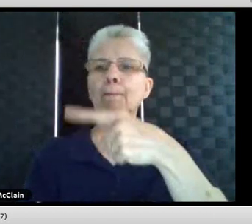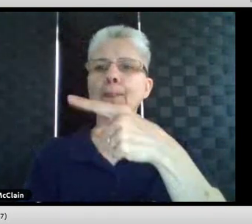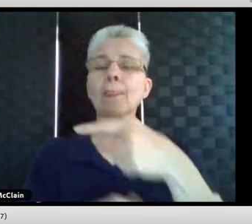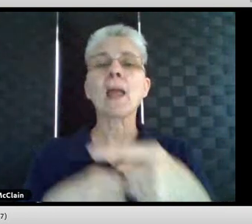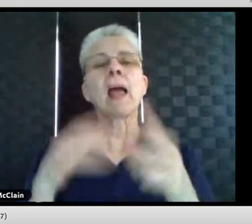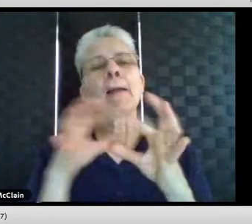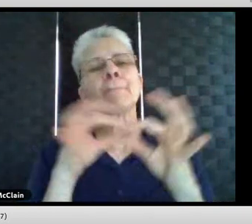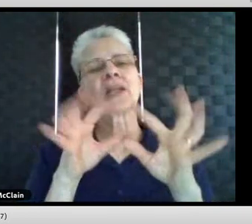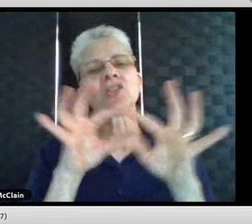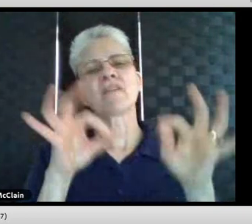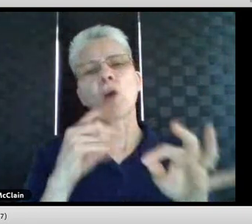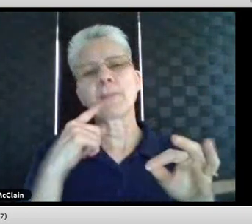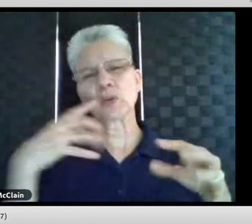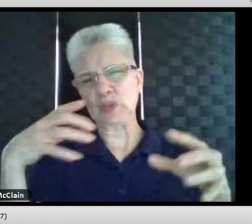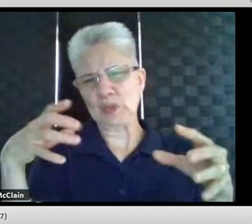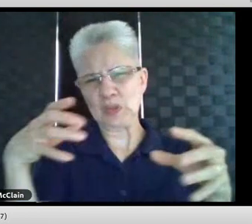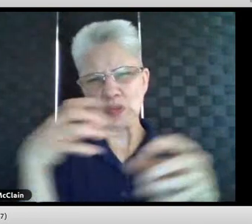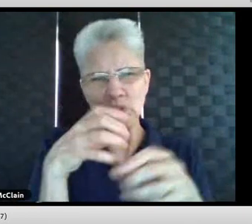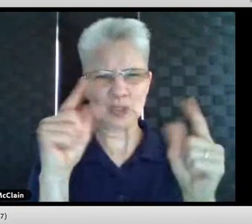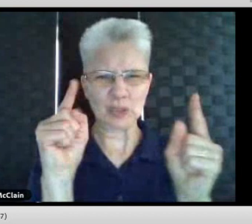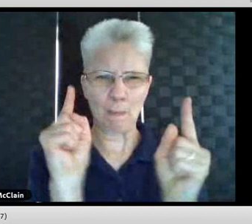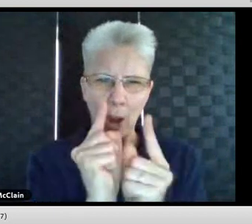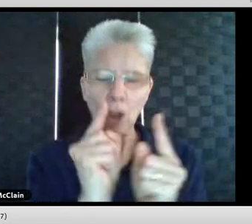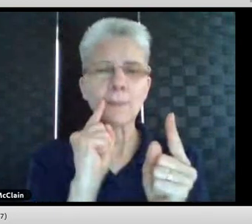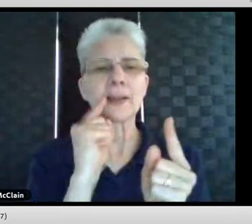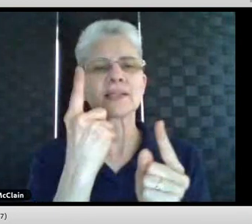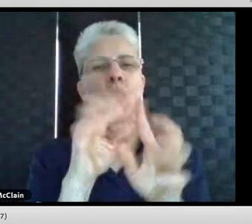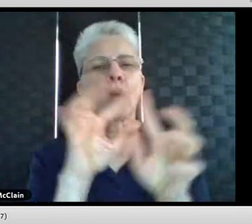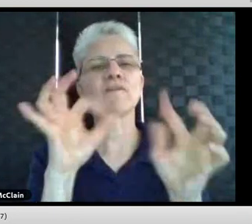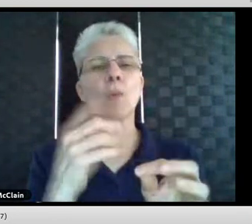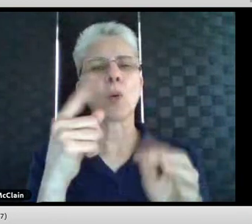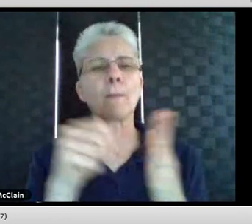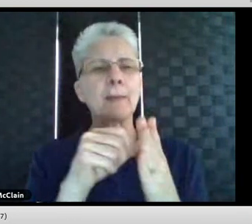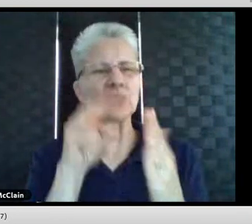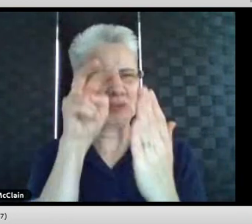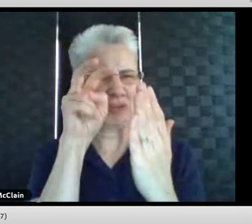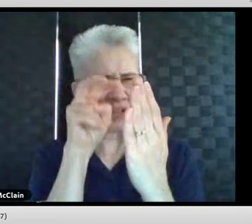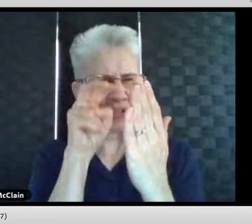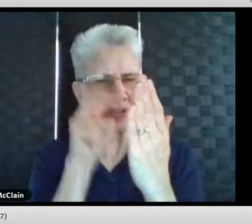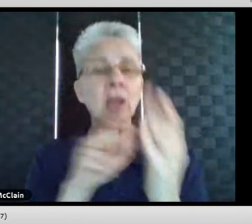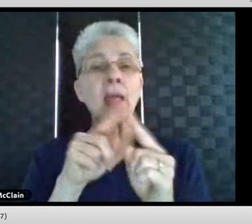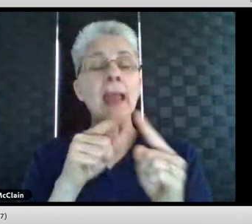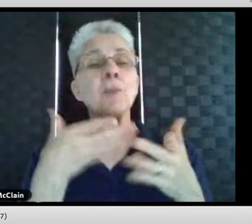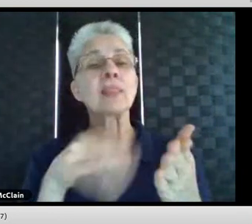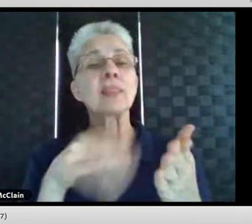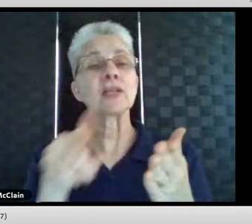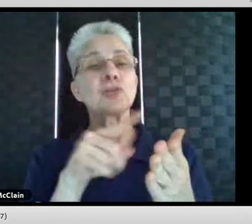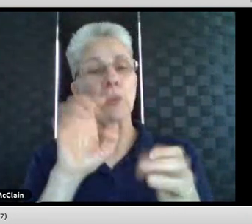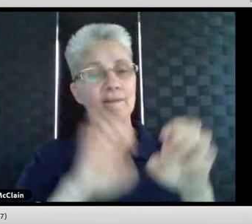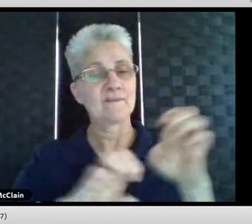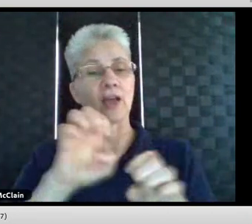and I know this is way too small for you to see. It's just the whole form on one page. We're going to go through it real quick, and then I'm going to let you guys evaluate a chat.